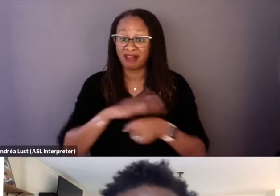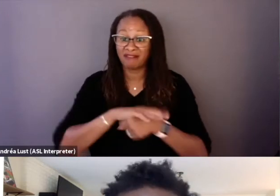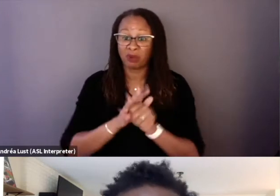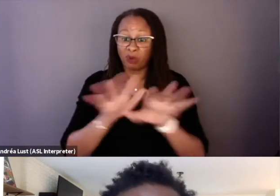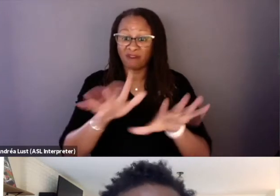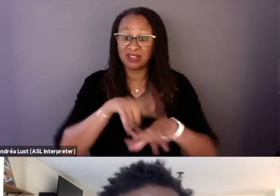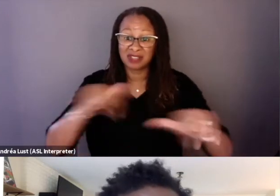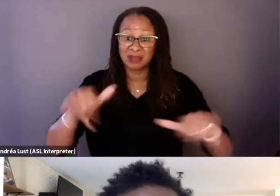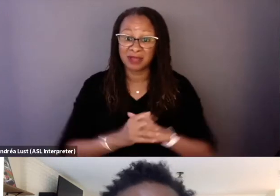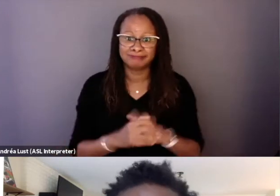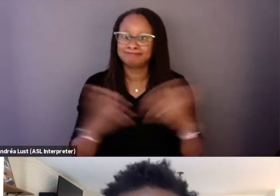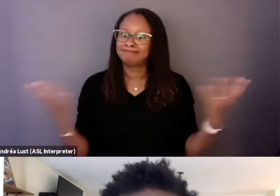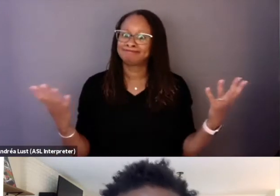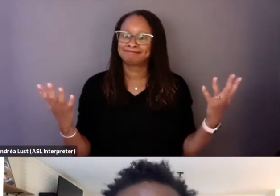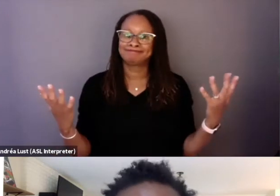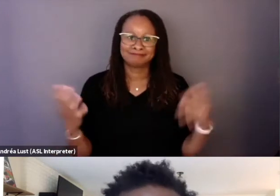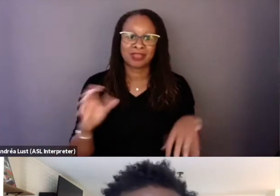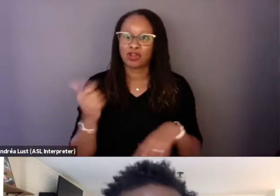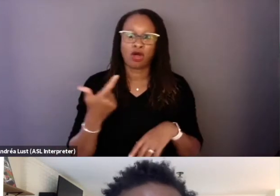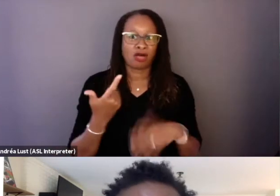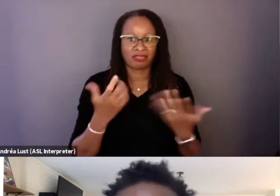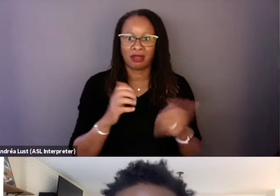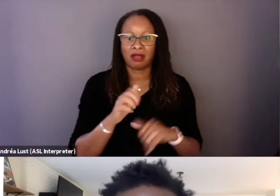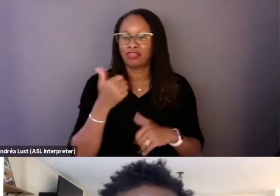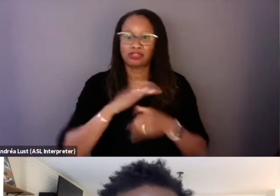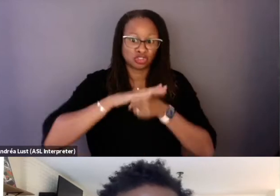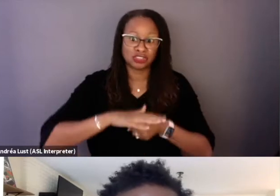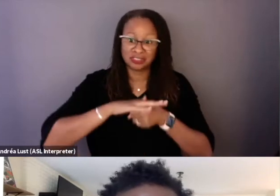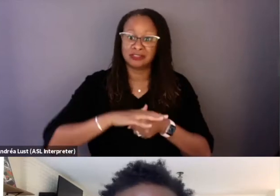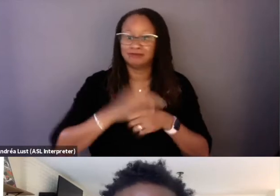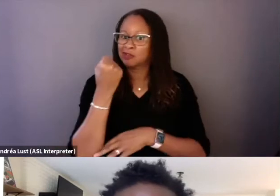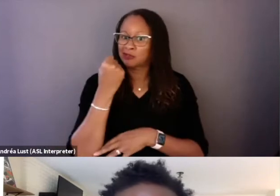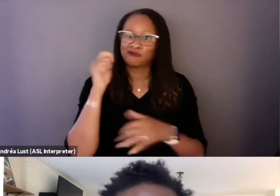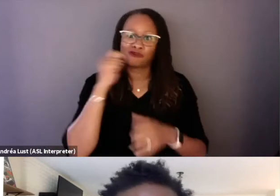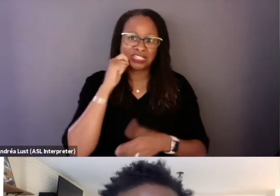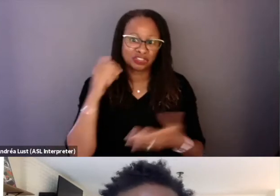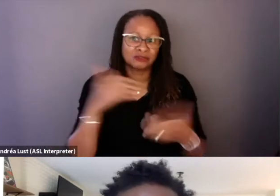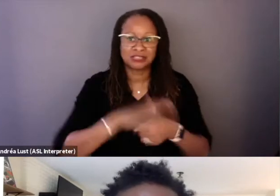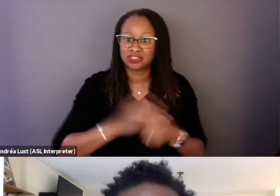And, of course, all the other racial tensions that are happening just global, you know, in the US.